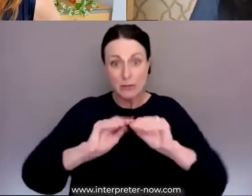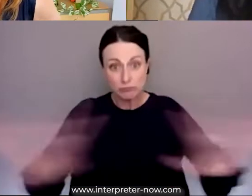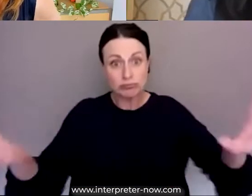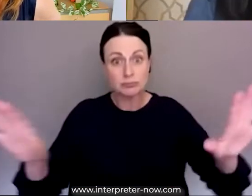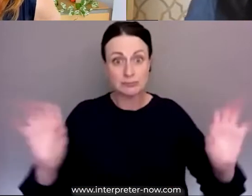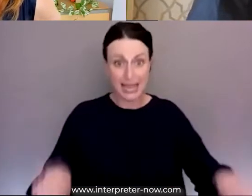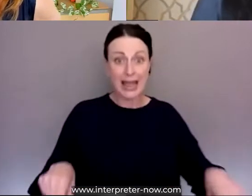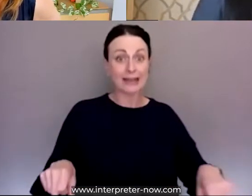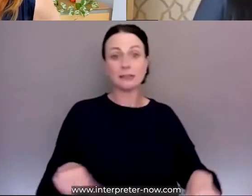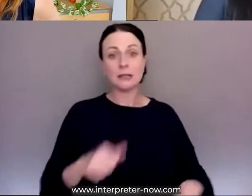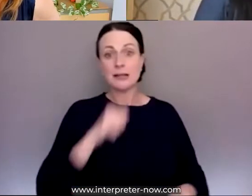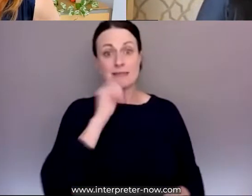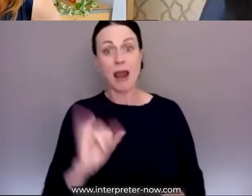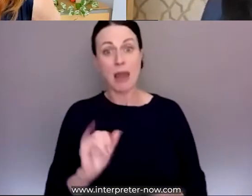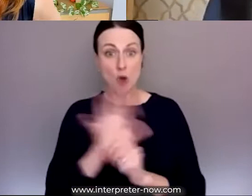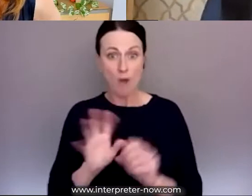And not in the way that COVID is infectious.